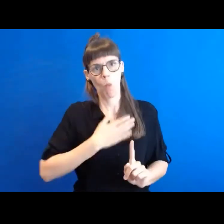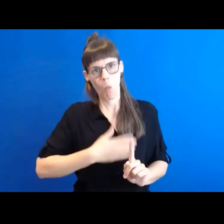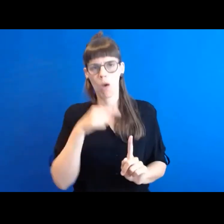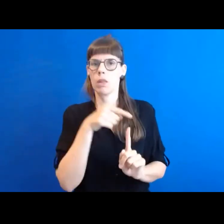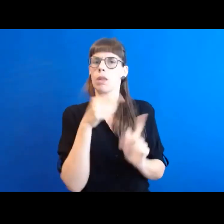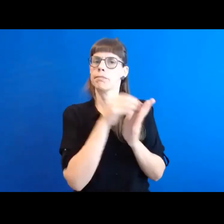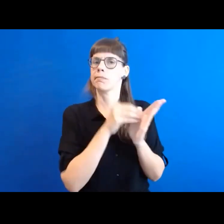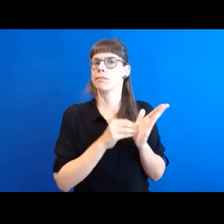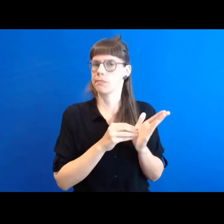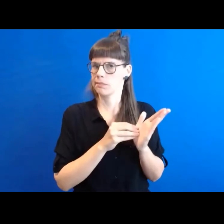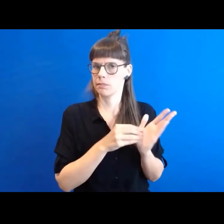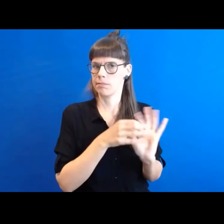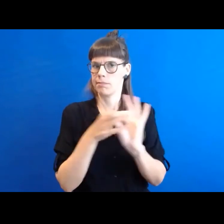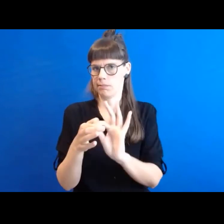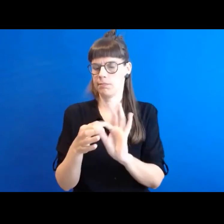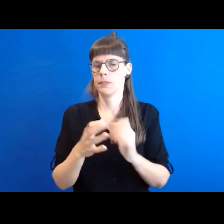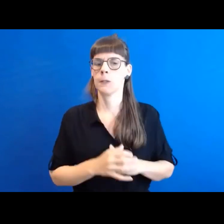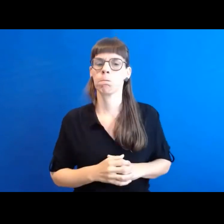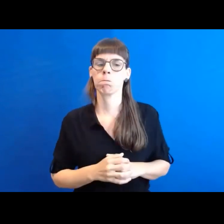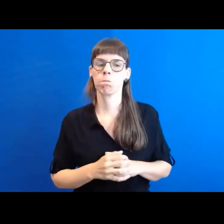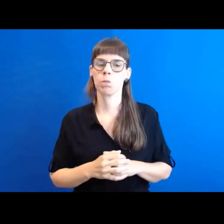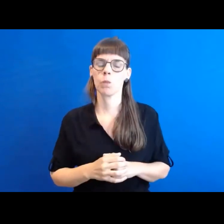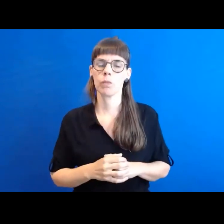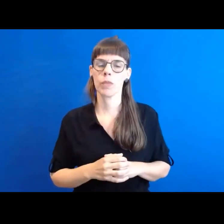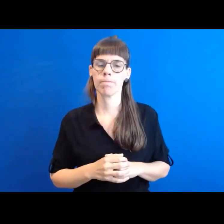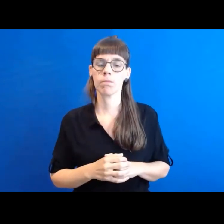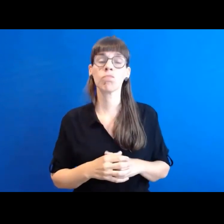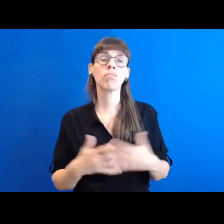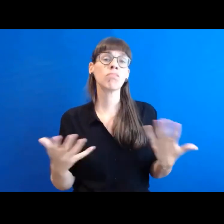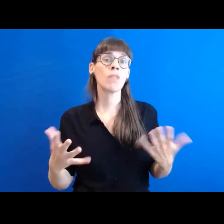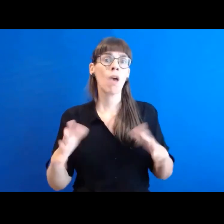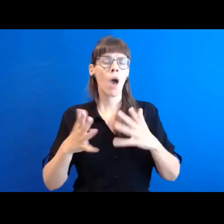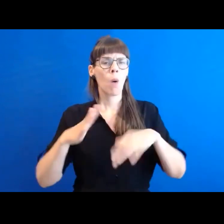to adapt our targeting and intervention strategies.